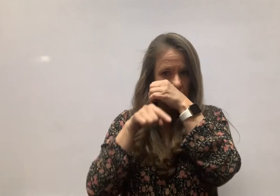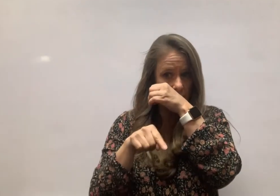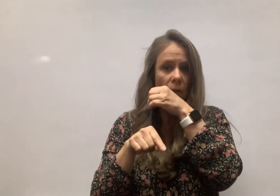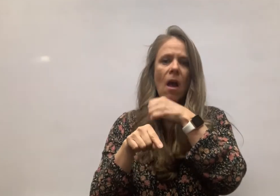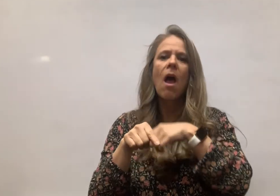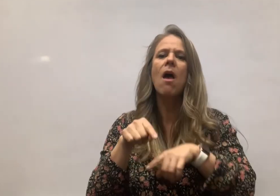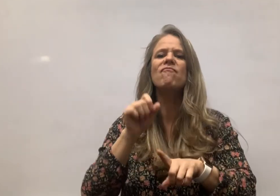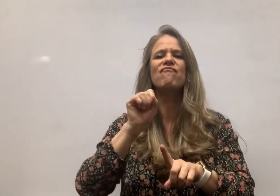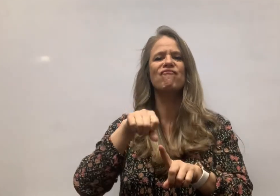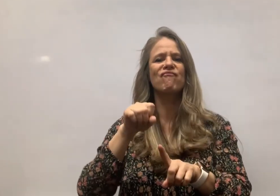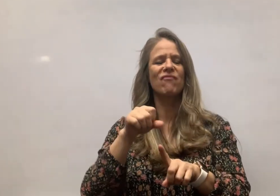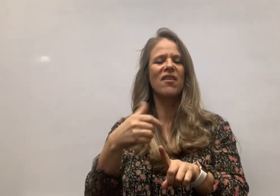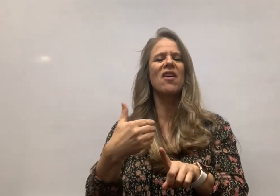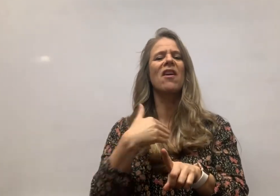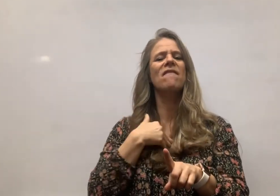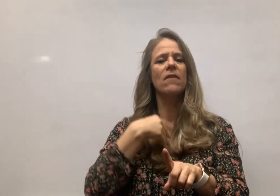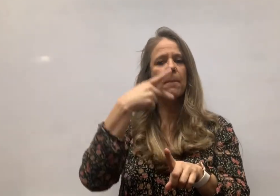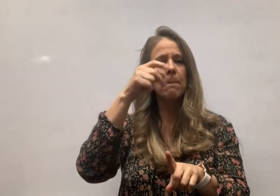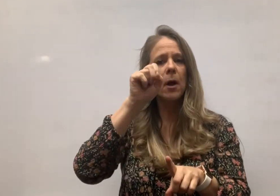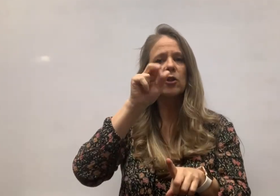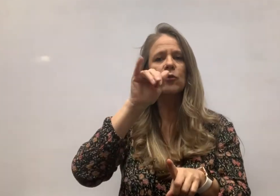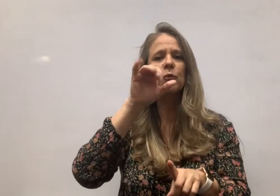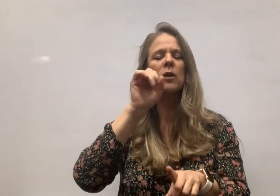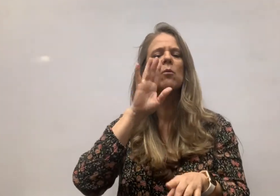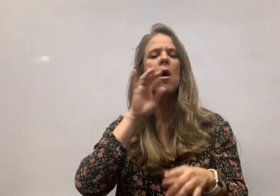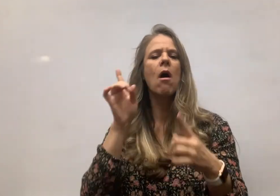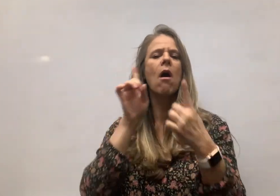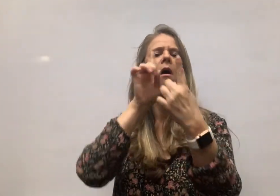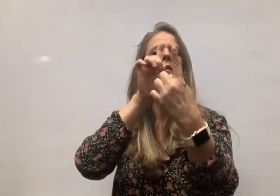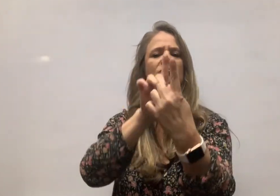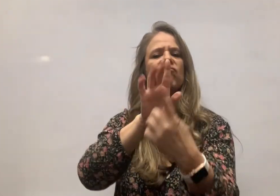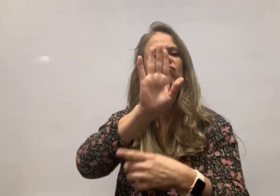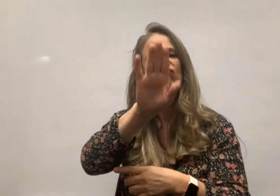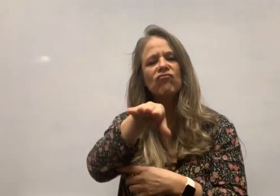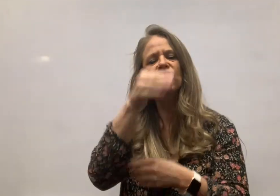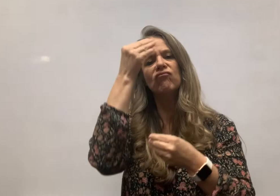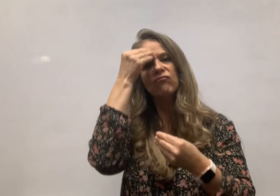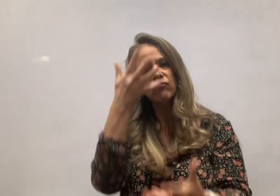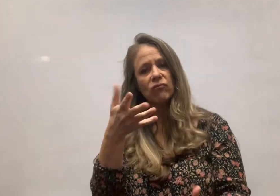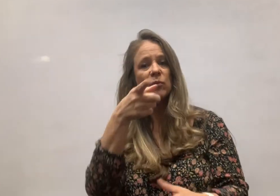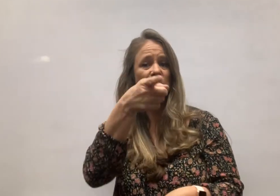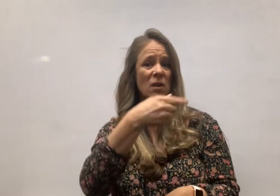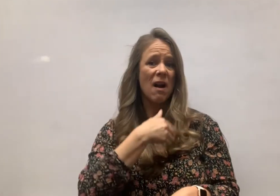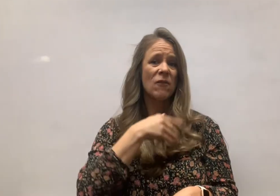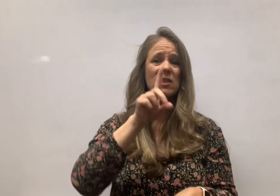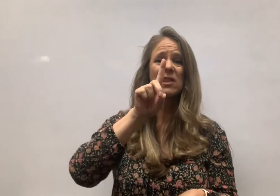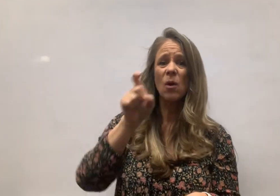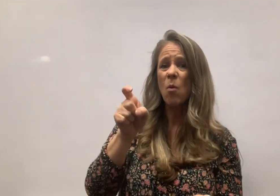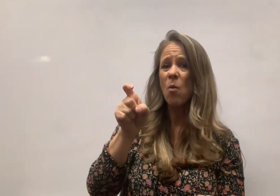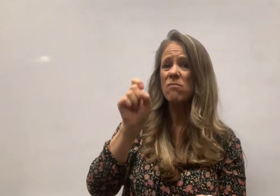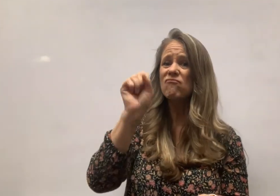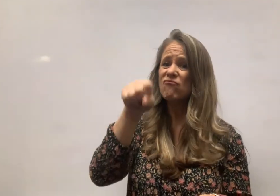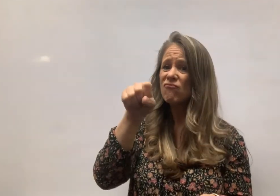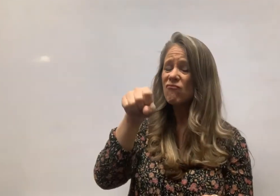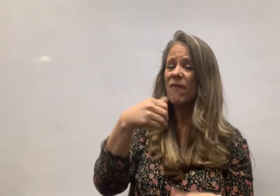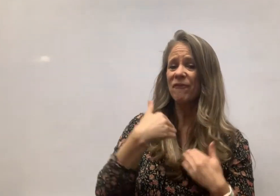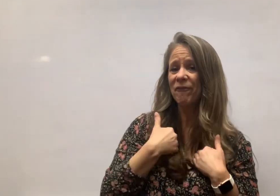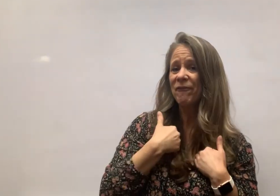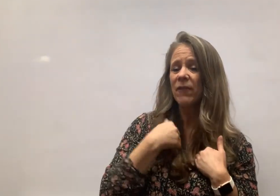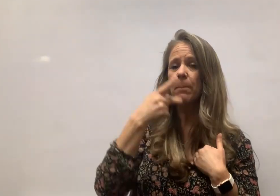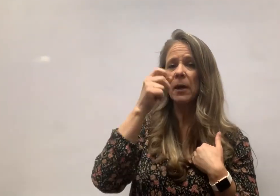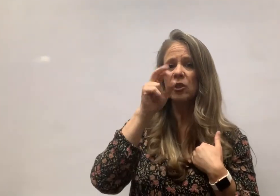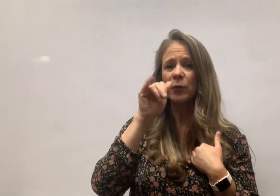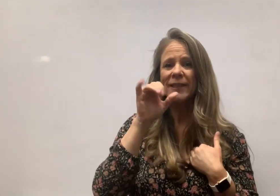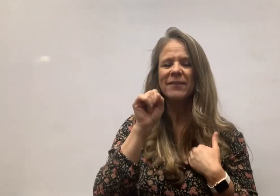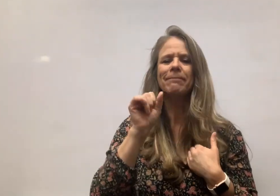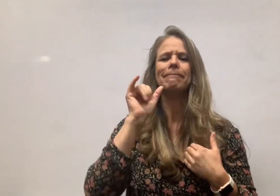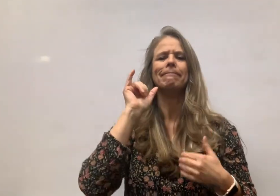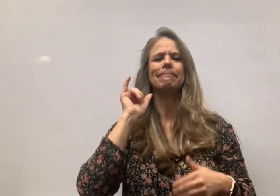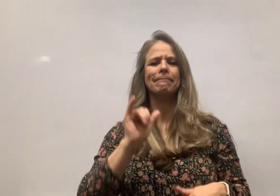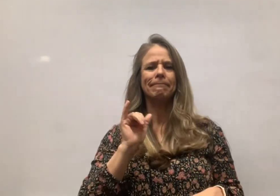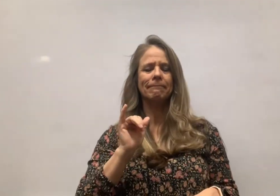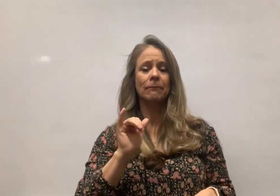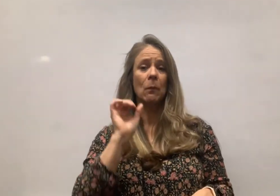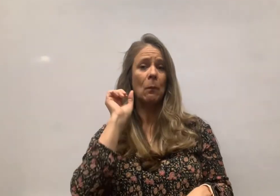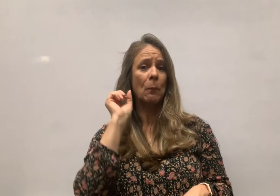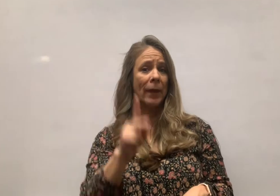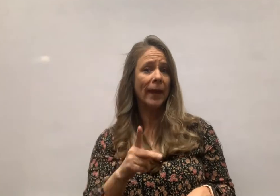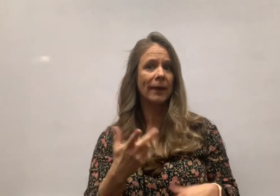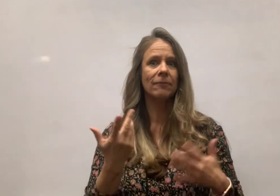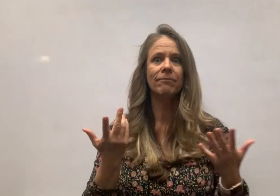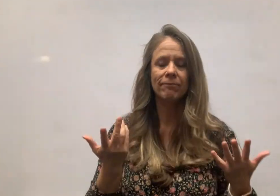There, they will let you know if you have psoriasis or not.